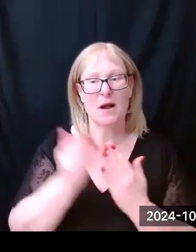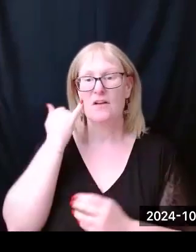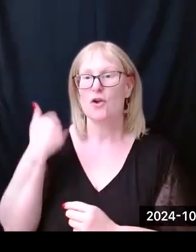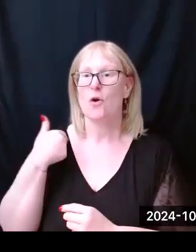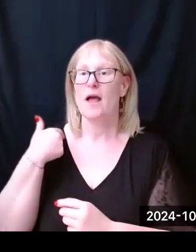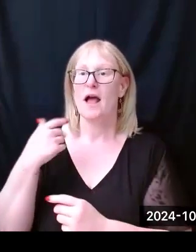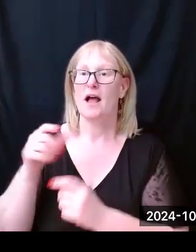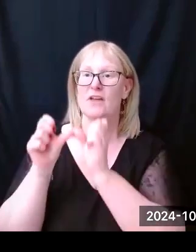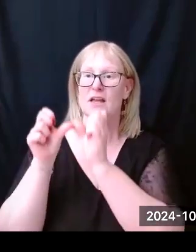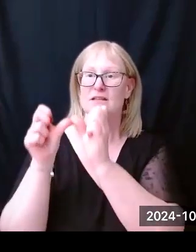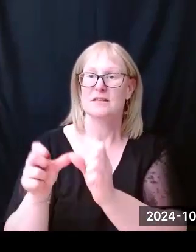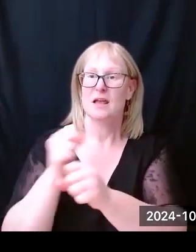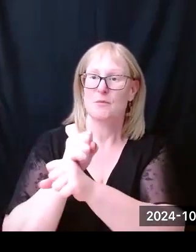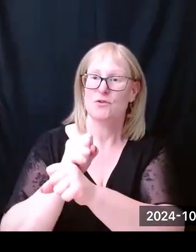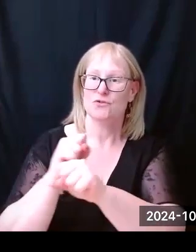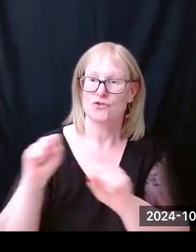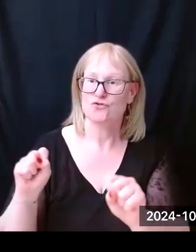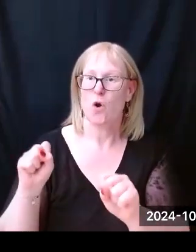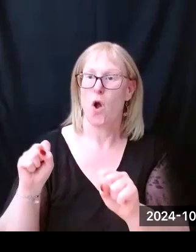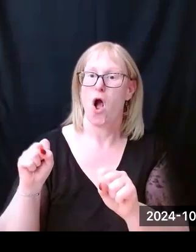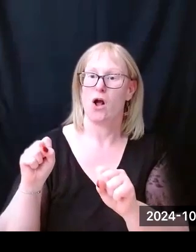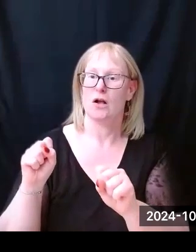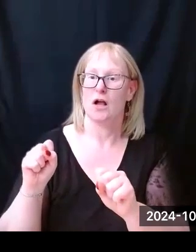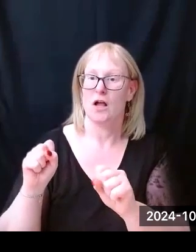relationships and adults presence, kids do great.